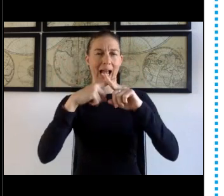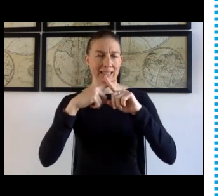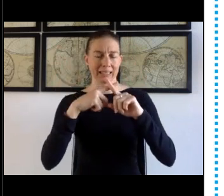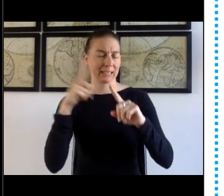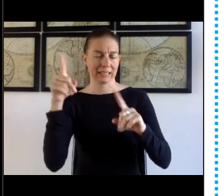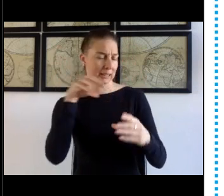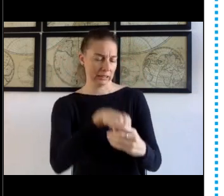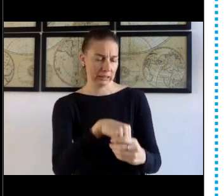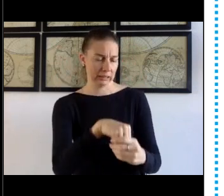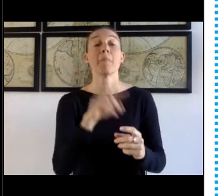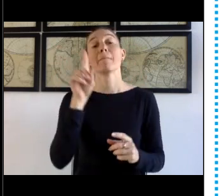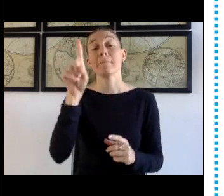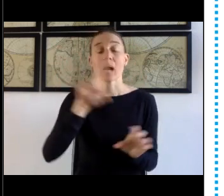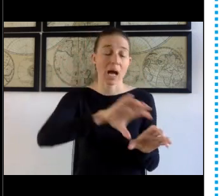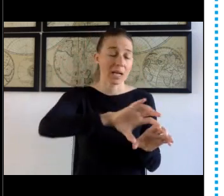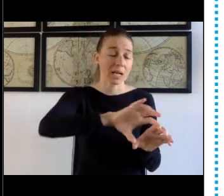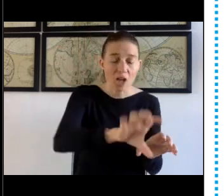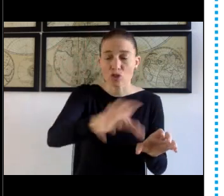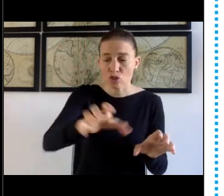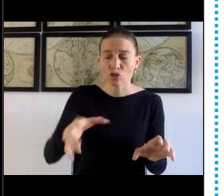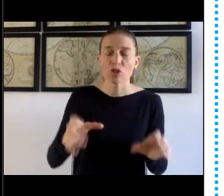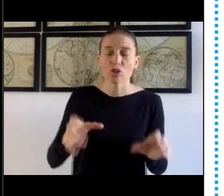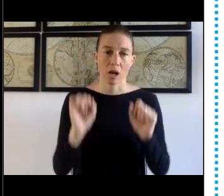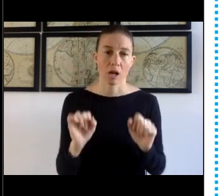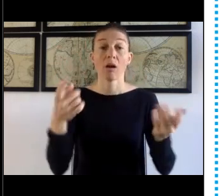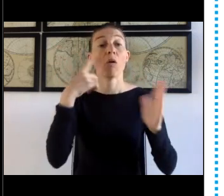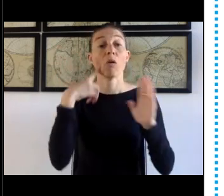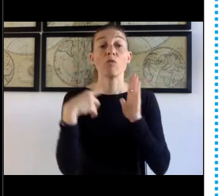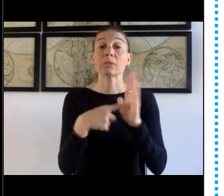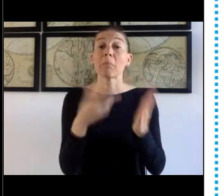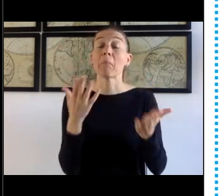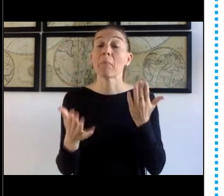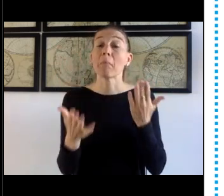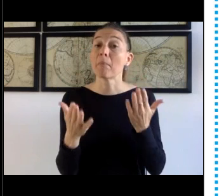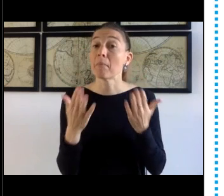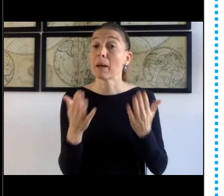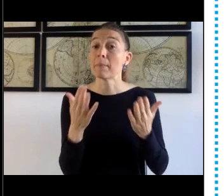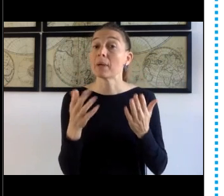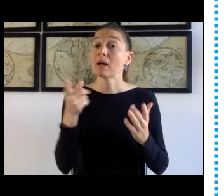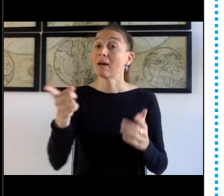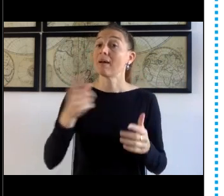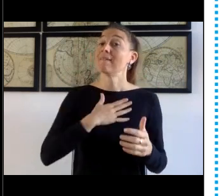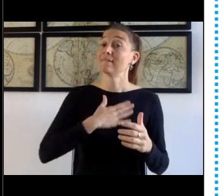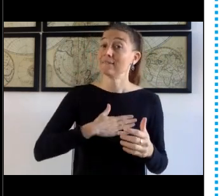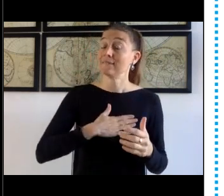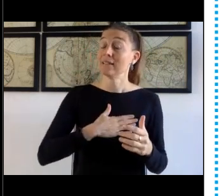If you have an issue like the denial of the service provided by the taxi